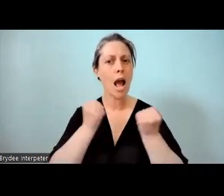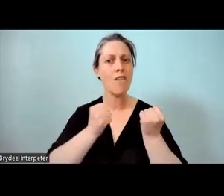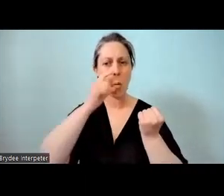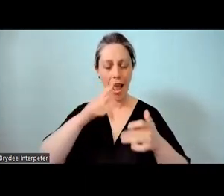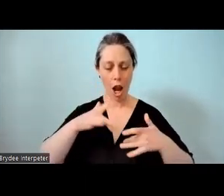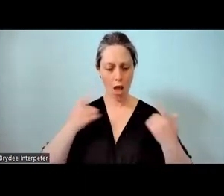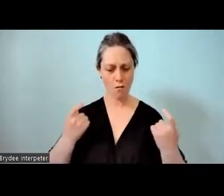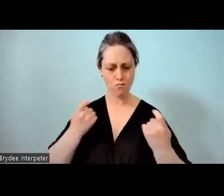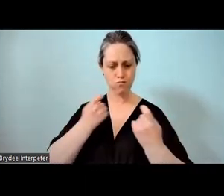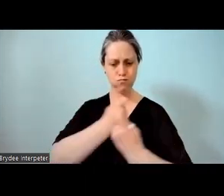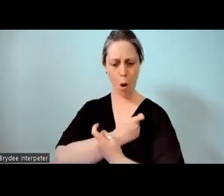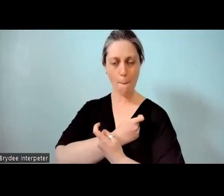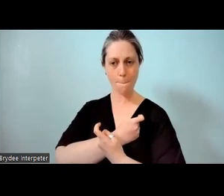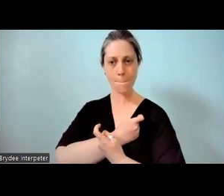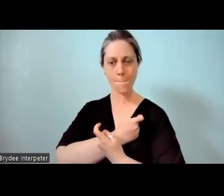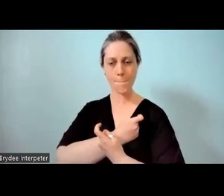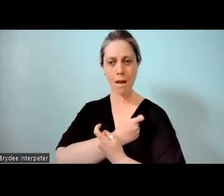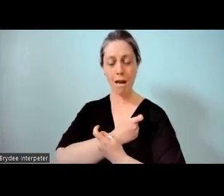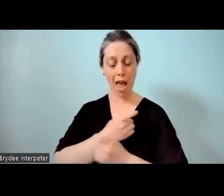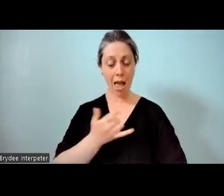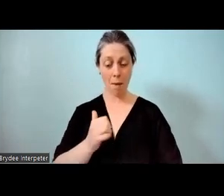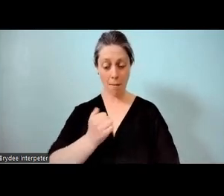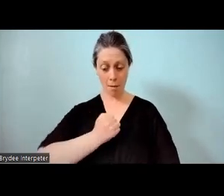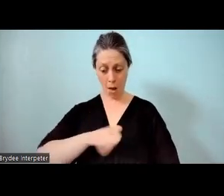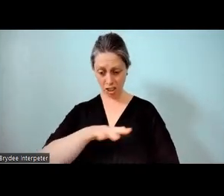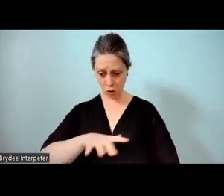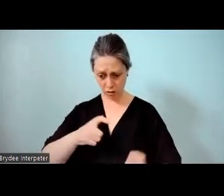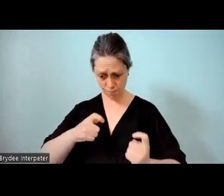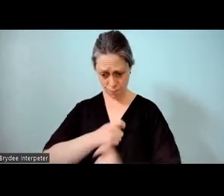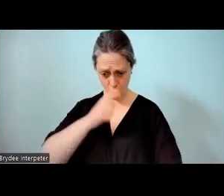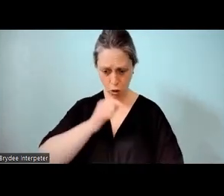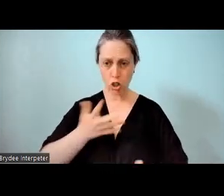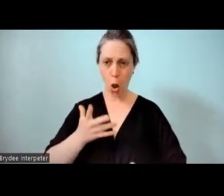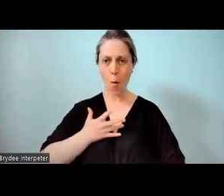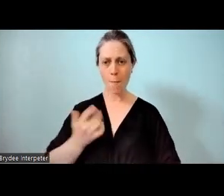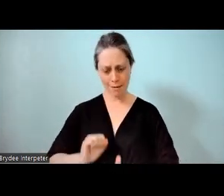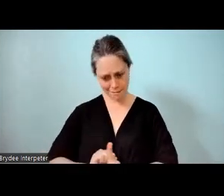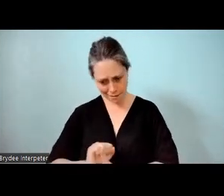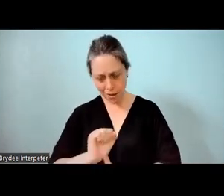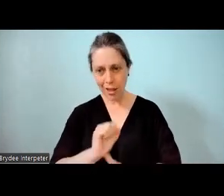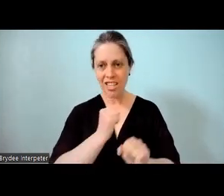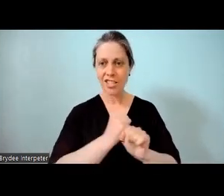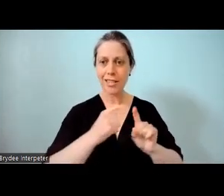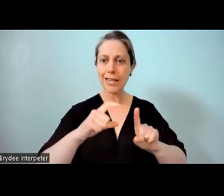and life circumstances, and so I got my GED and went to college at night.